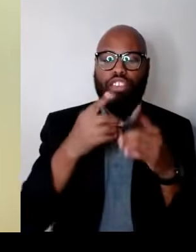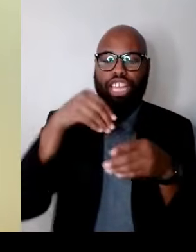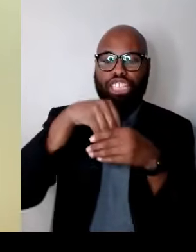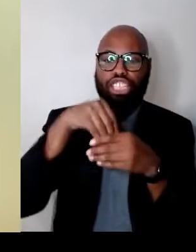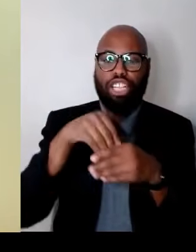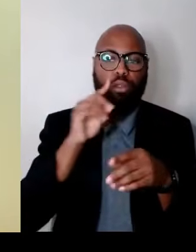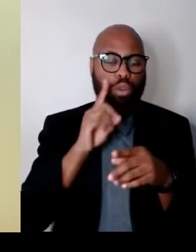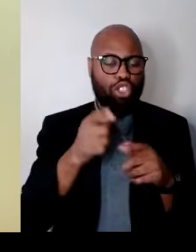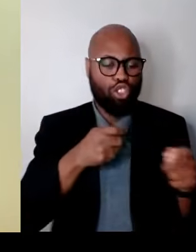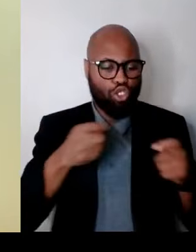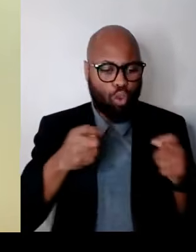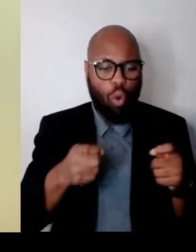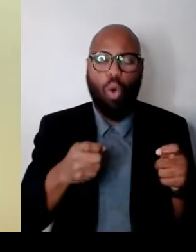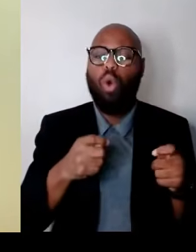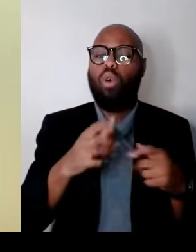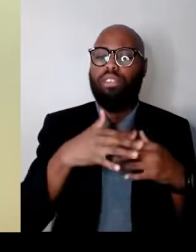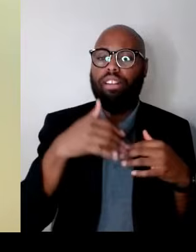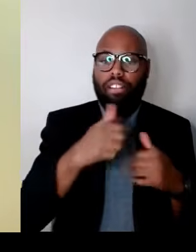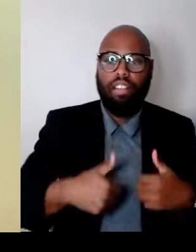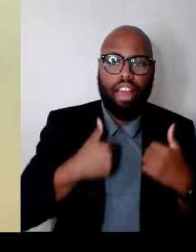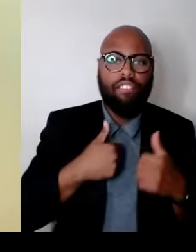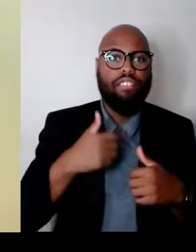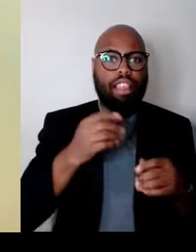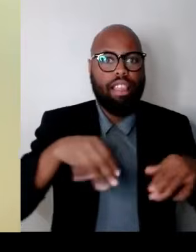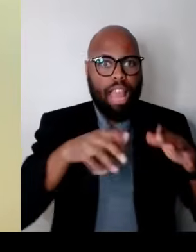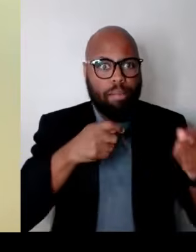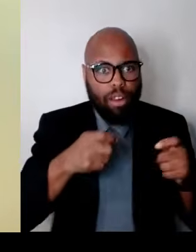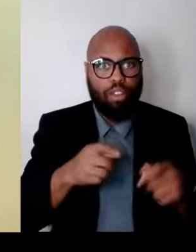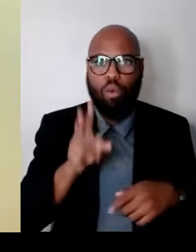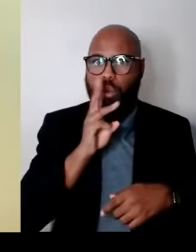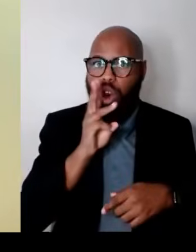land management, water, governance, healthcare, education.